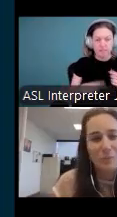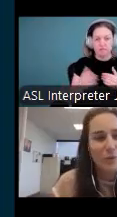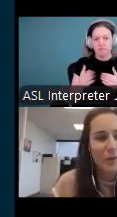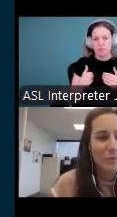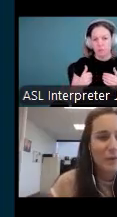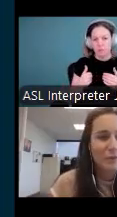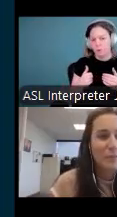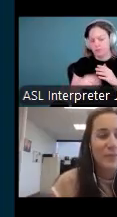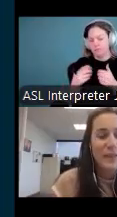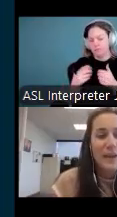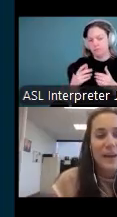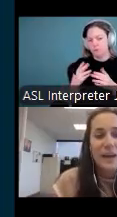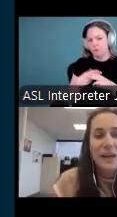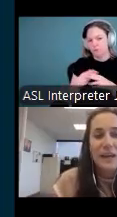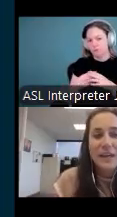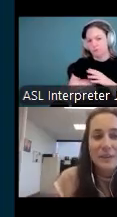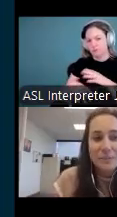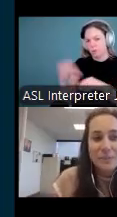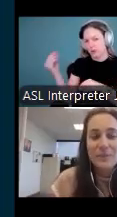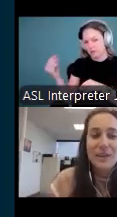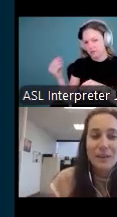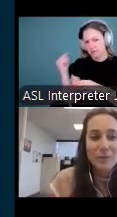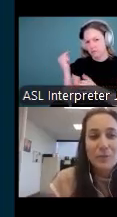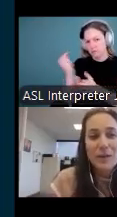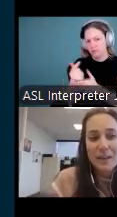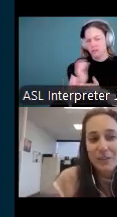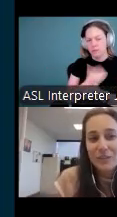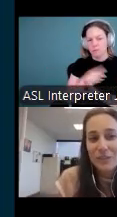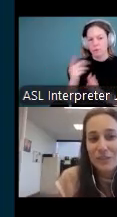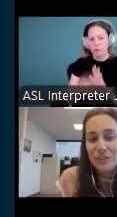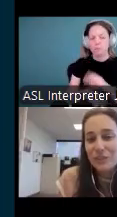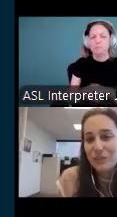program. One of them, a couple of them, I have concerns for